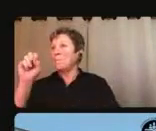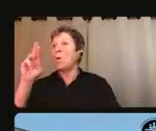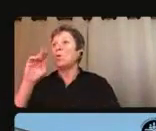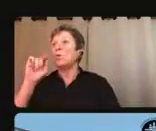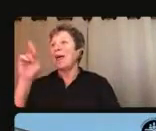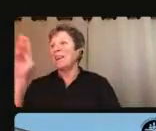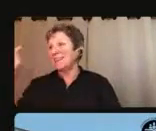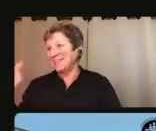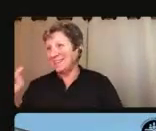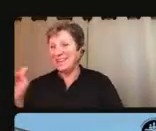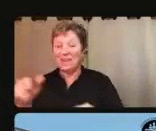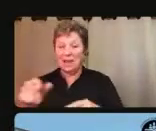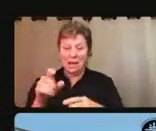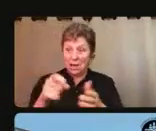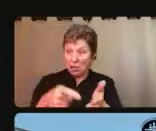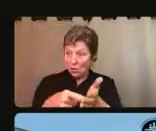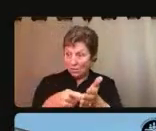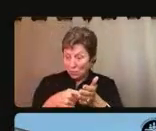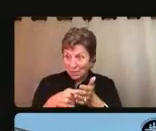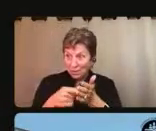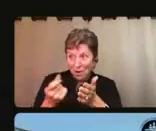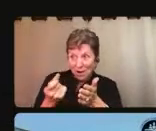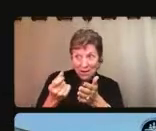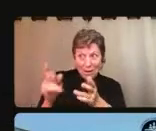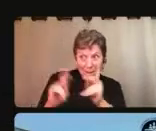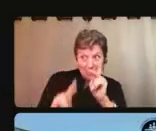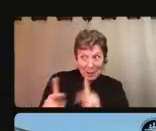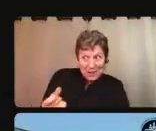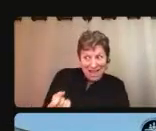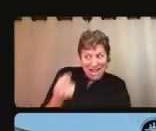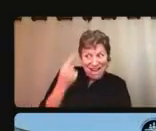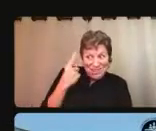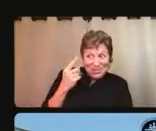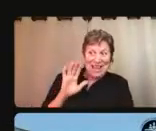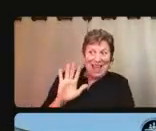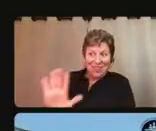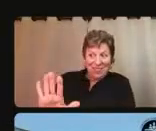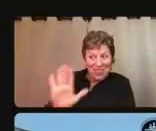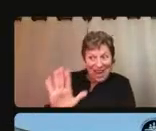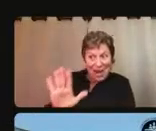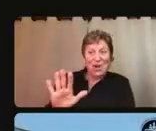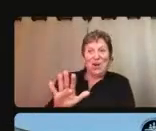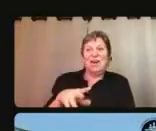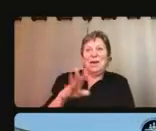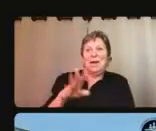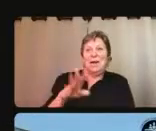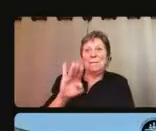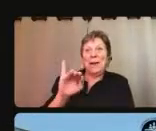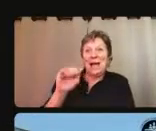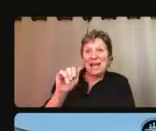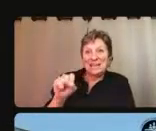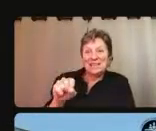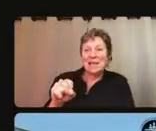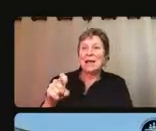LEGISLATE MORALITY THAT WILL REQUIRE SOMEONE BEING OPEN TO